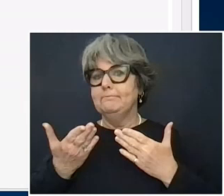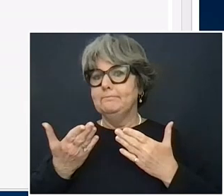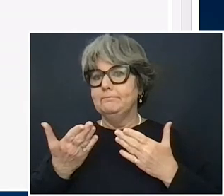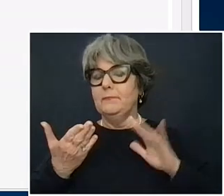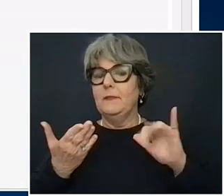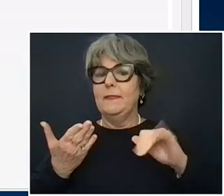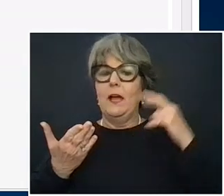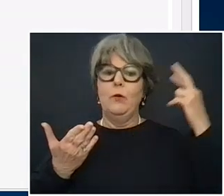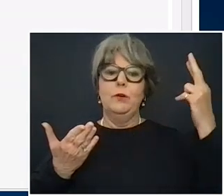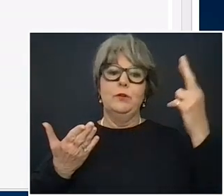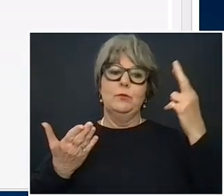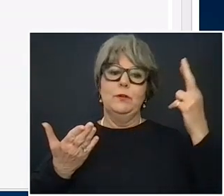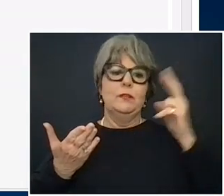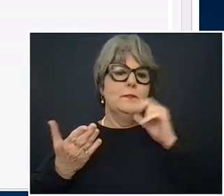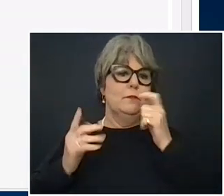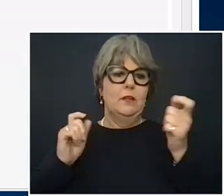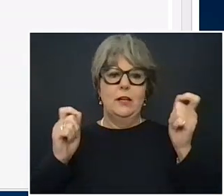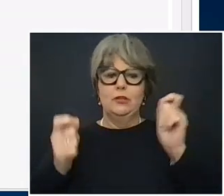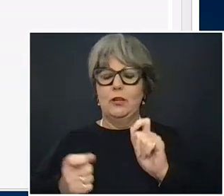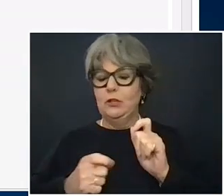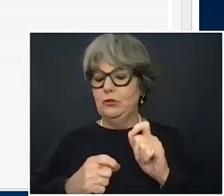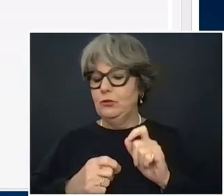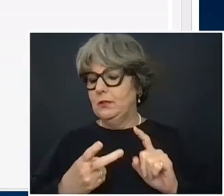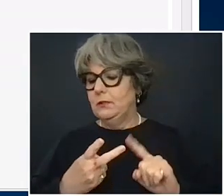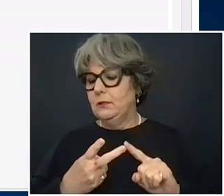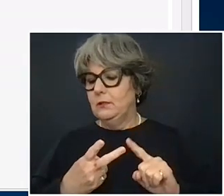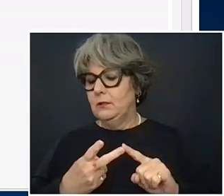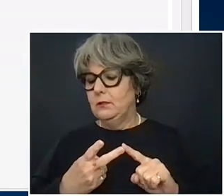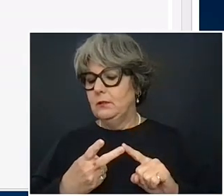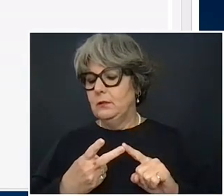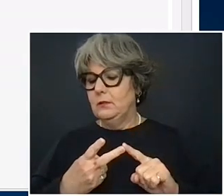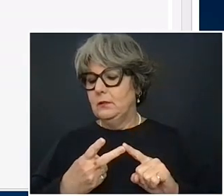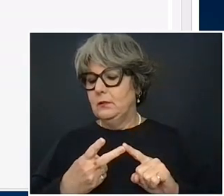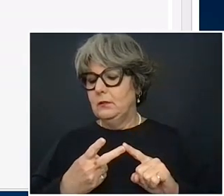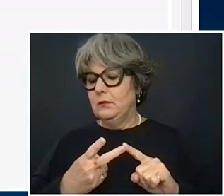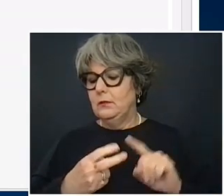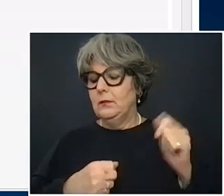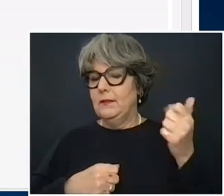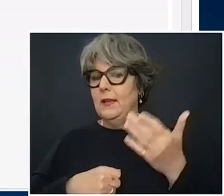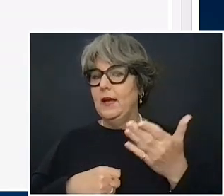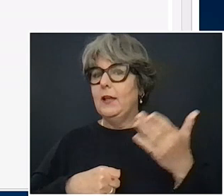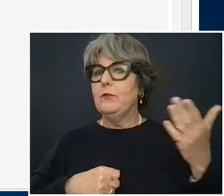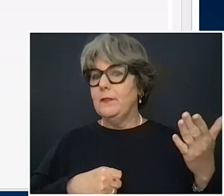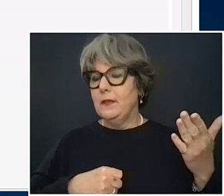the changes now. And we have some of those. The other thing I would also say, too, is that, you know, some of the